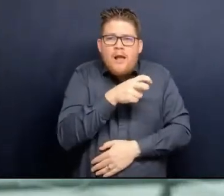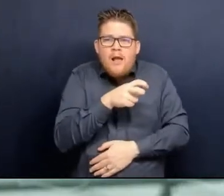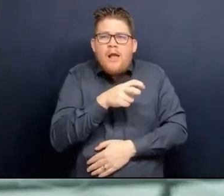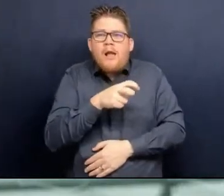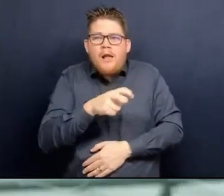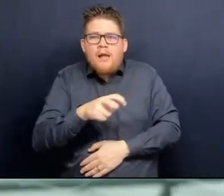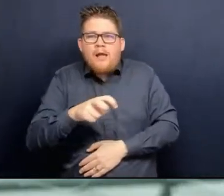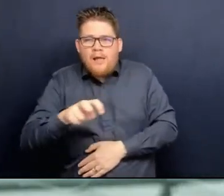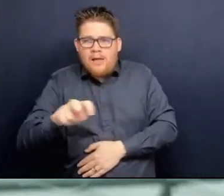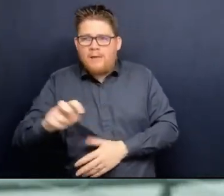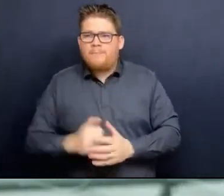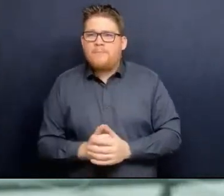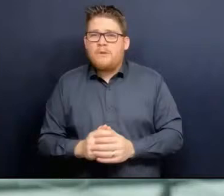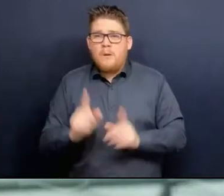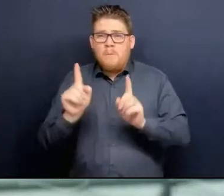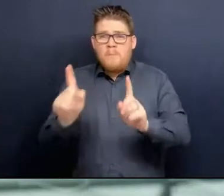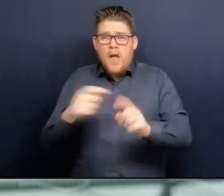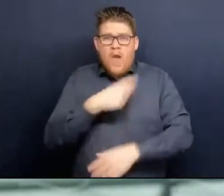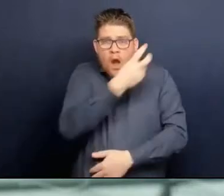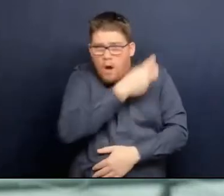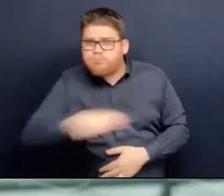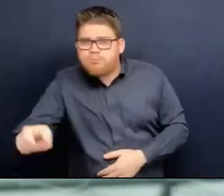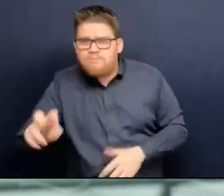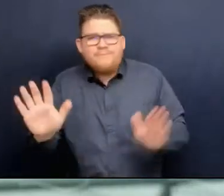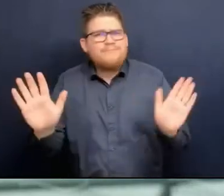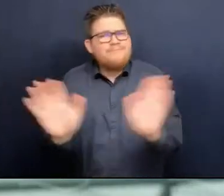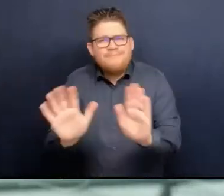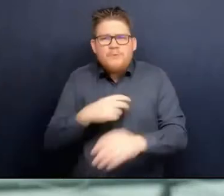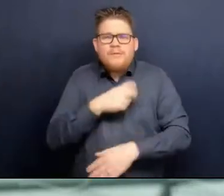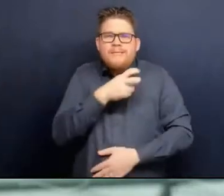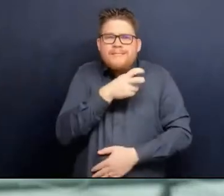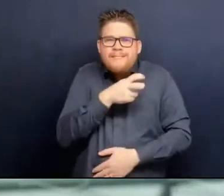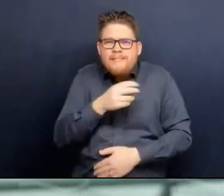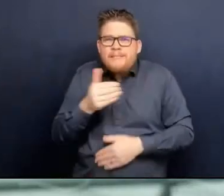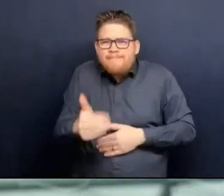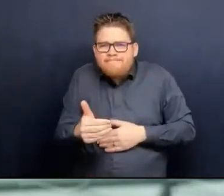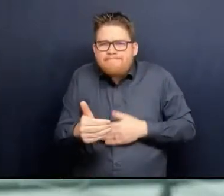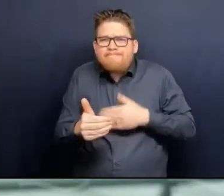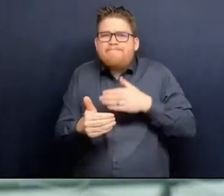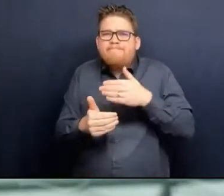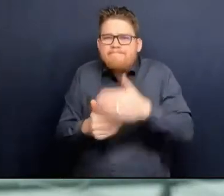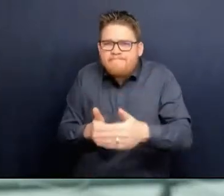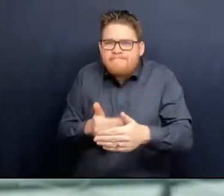as we move into the next little part. This pandemic has also